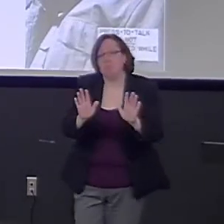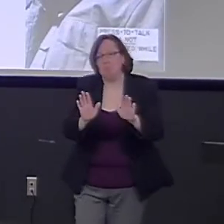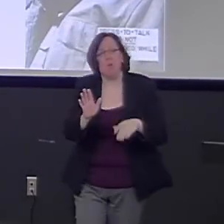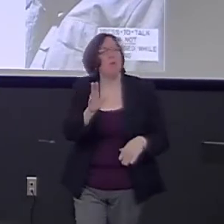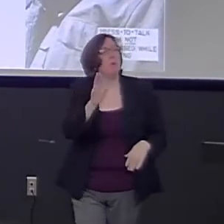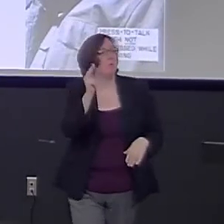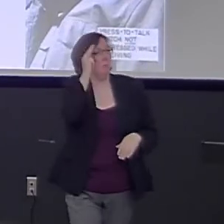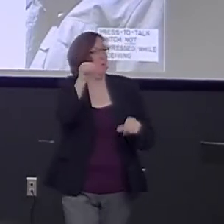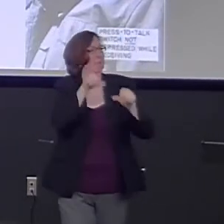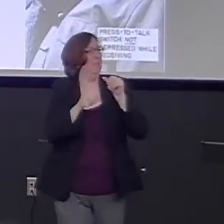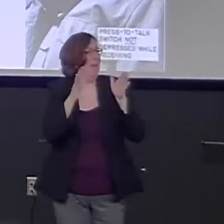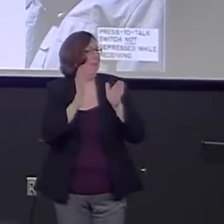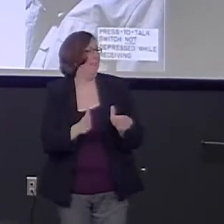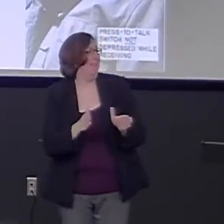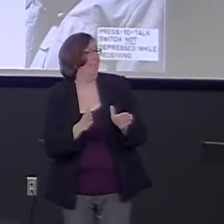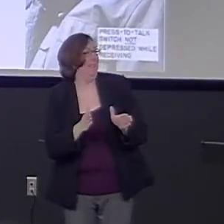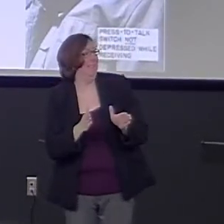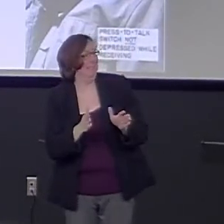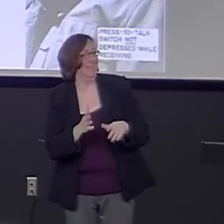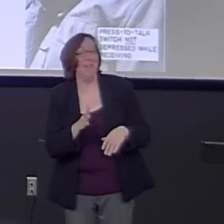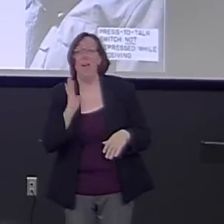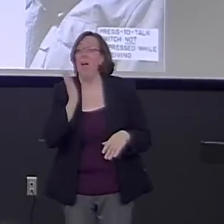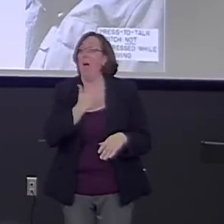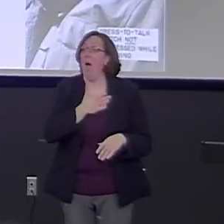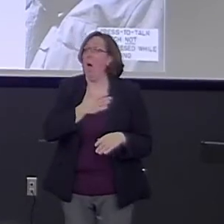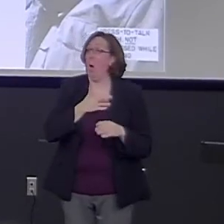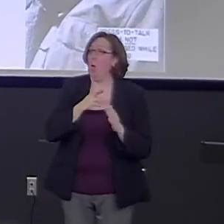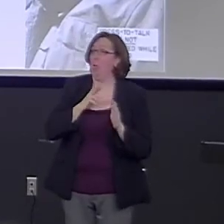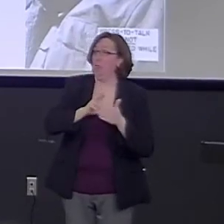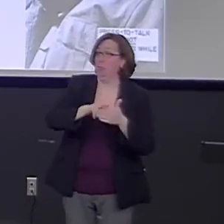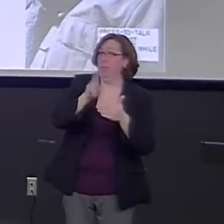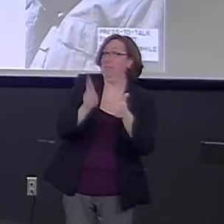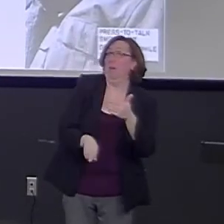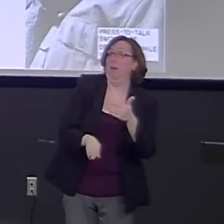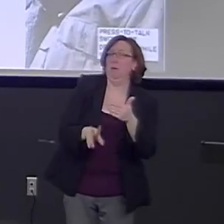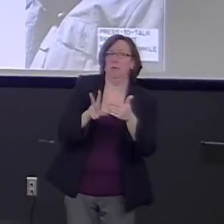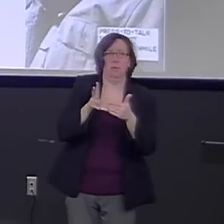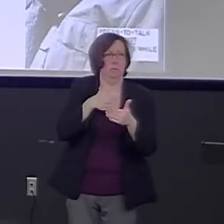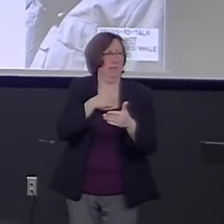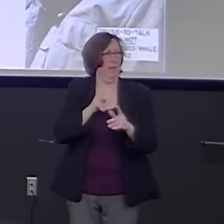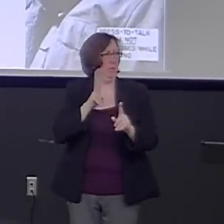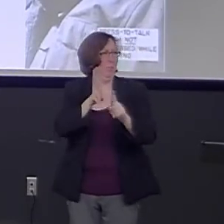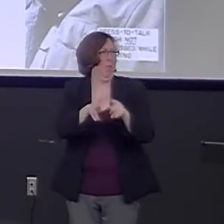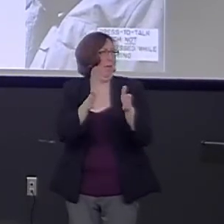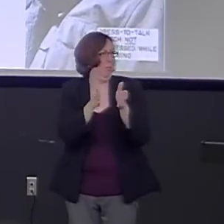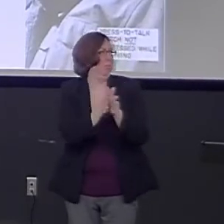and put them in sort of a larger model context. And so oftentimes